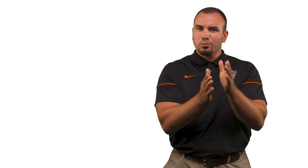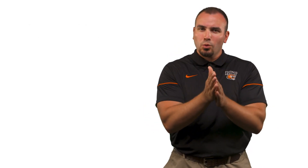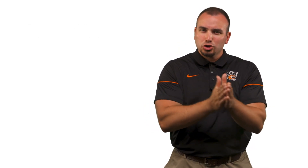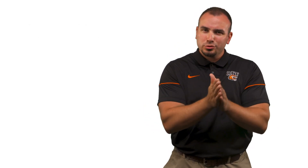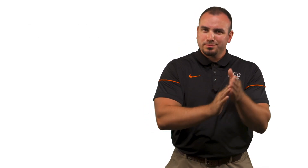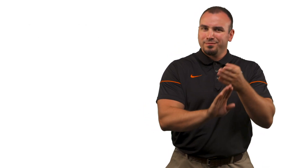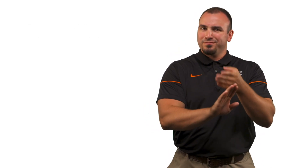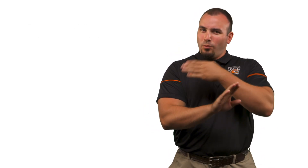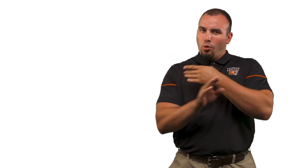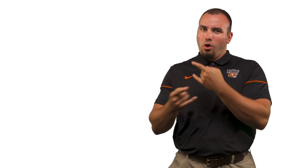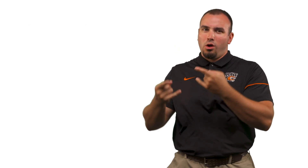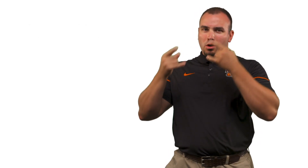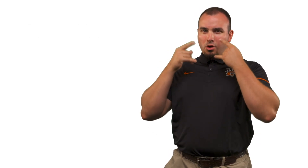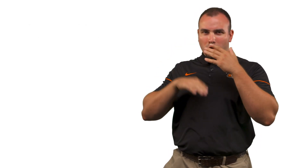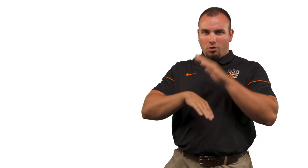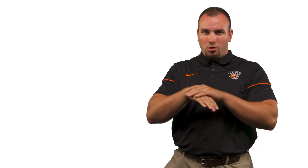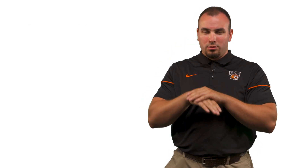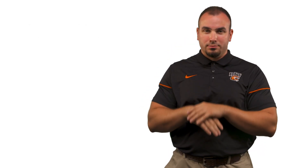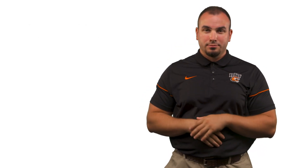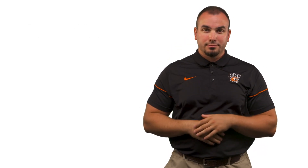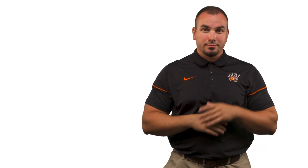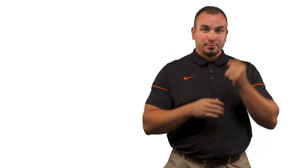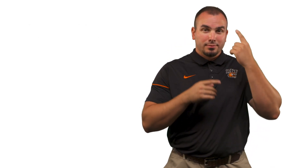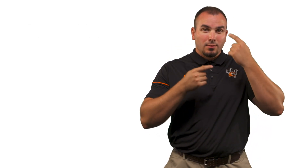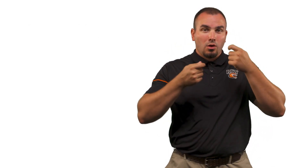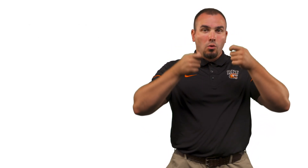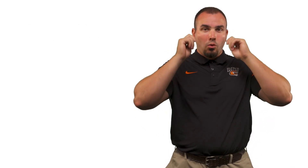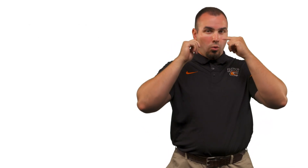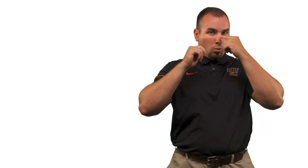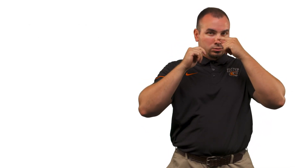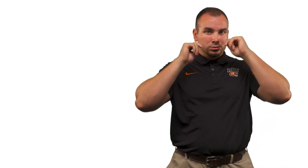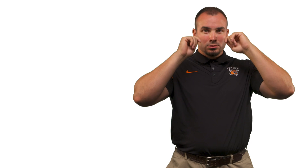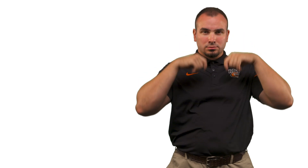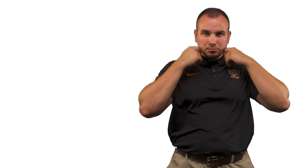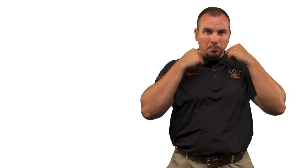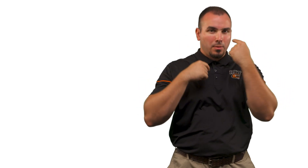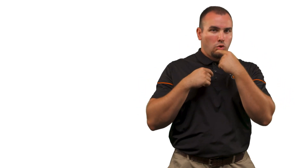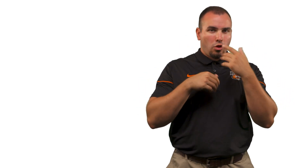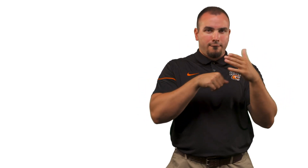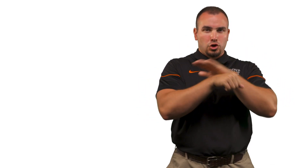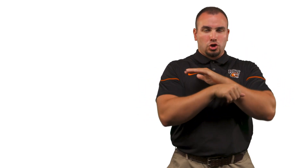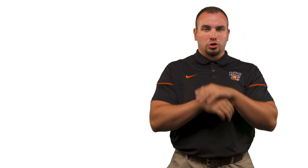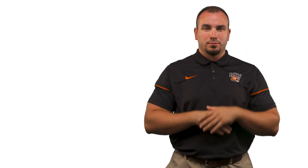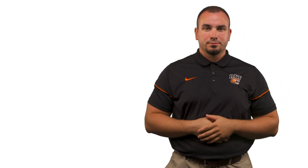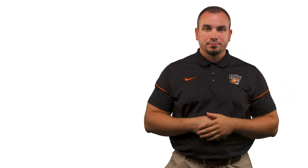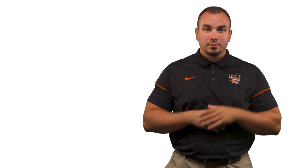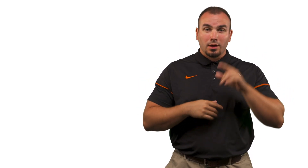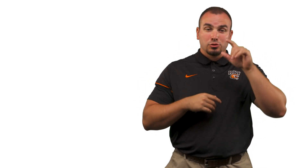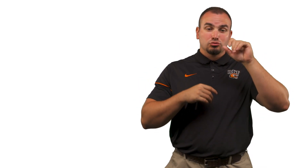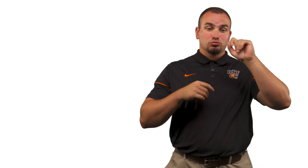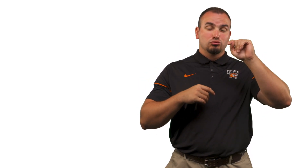Wash your hands before putting on the mask. Place it over your nose and mouth.